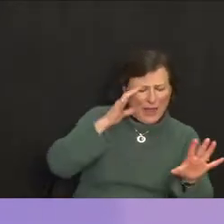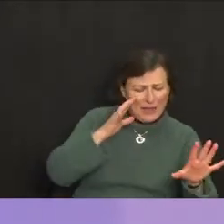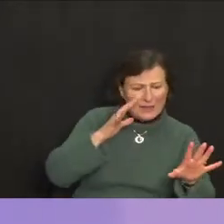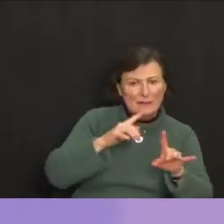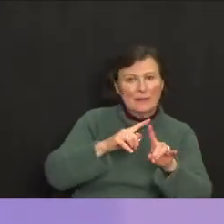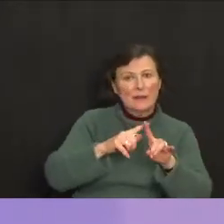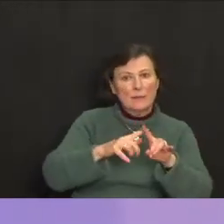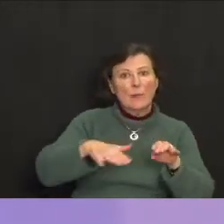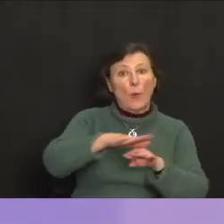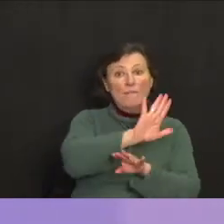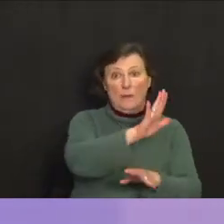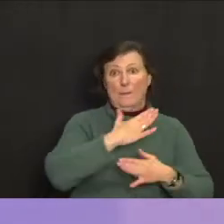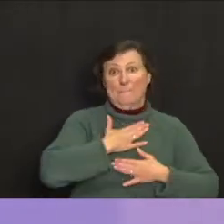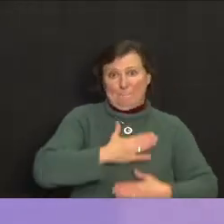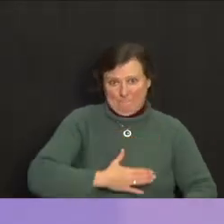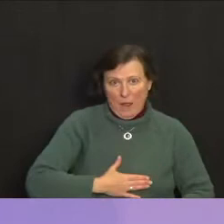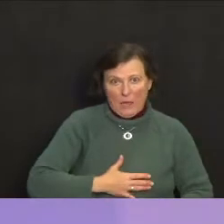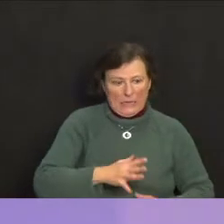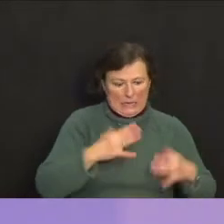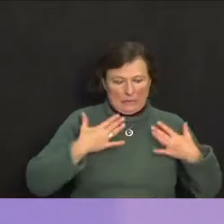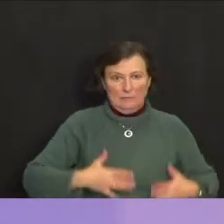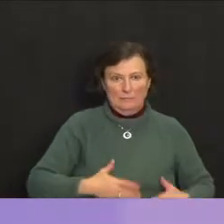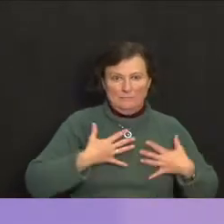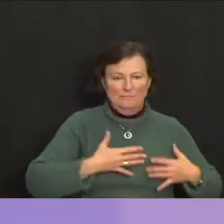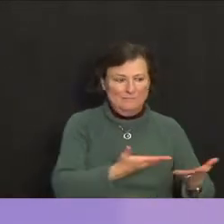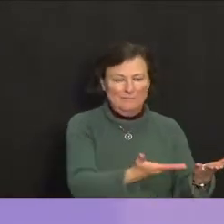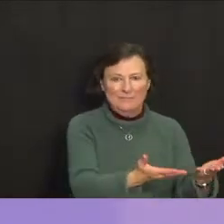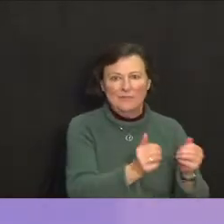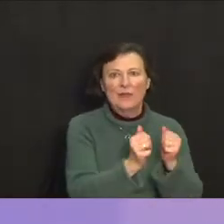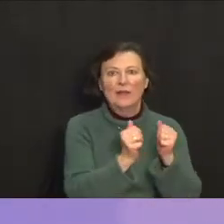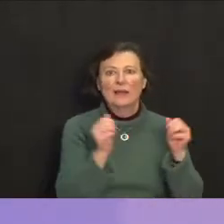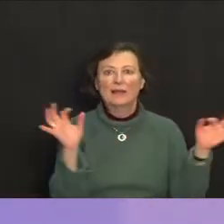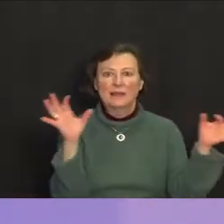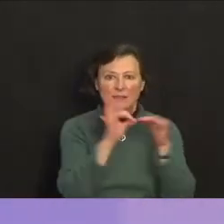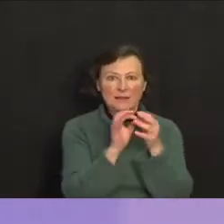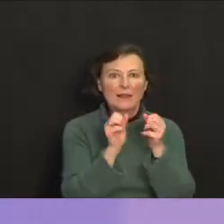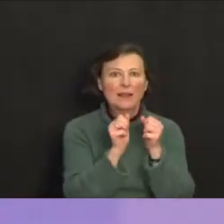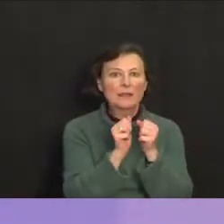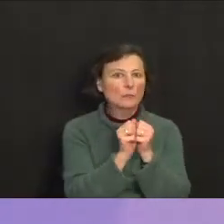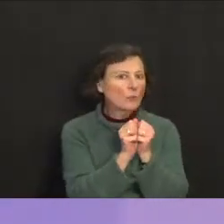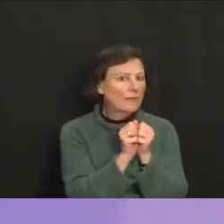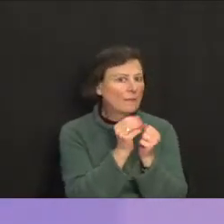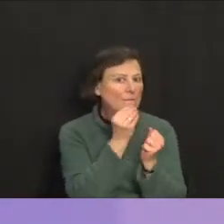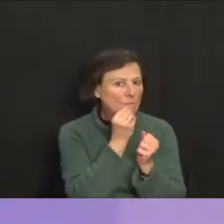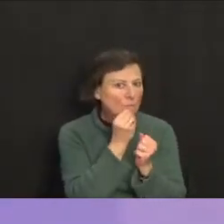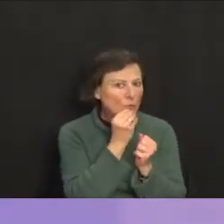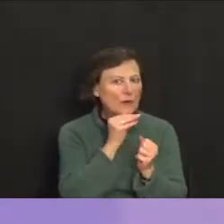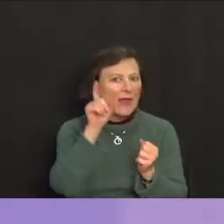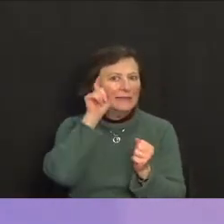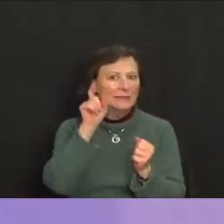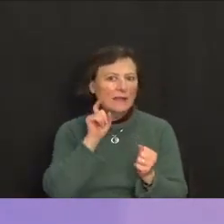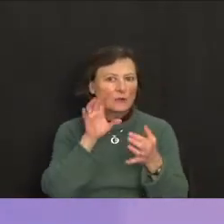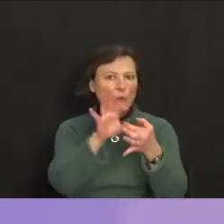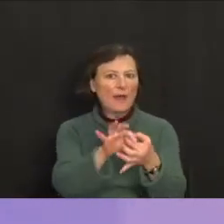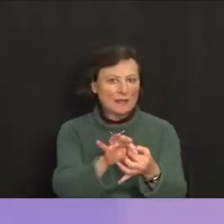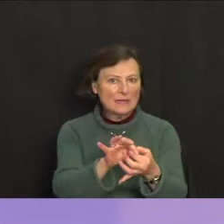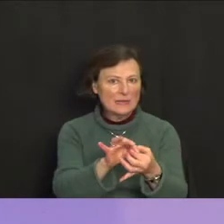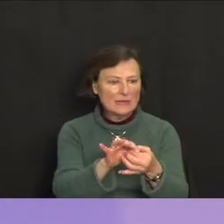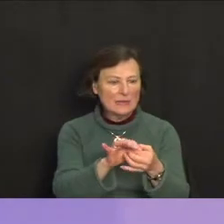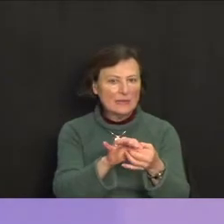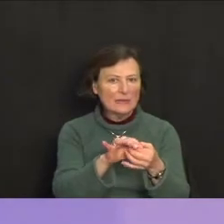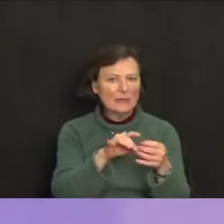over the bodies of its members, particularly with regard to food and sexuality. She asked me, "Was the